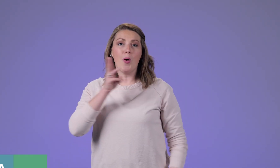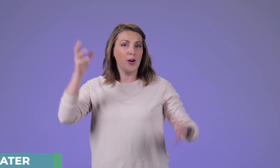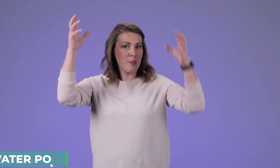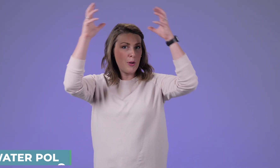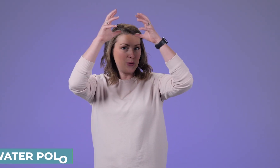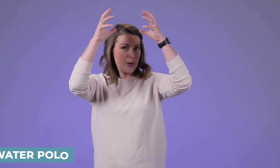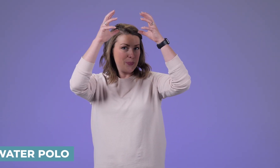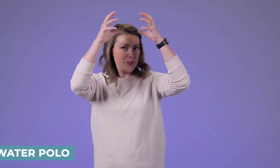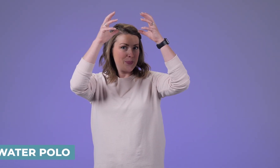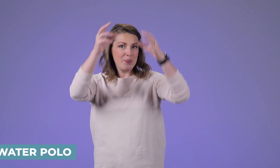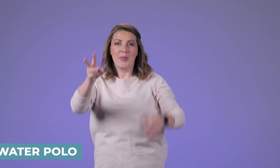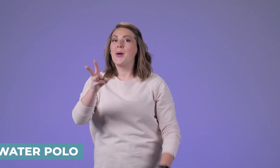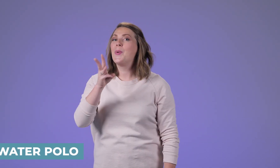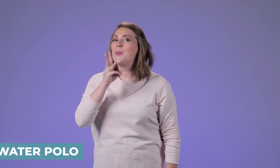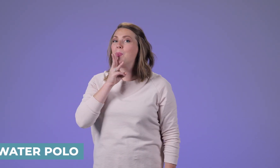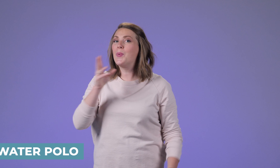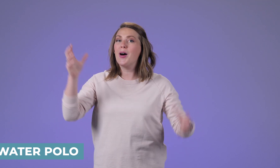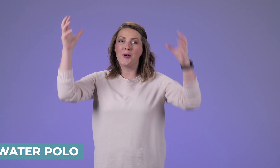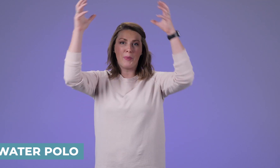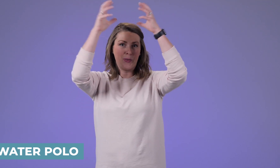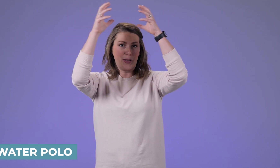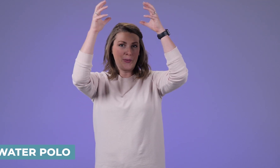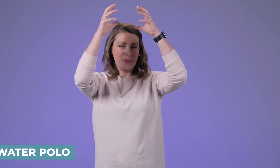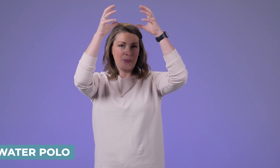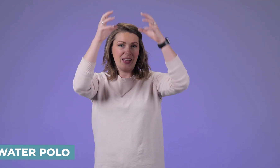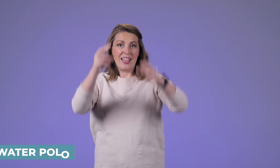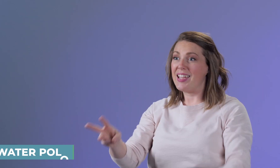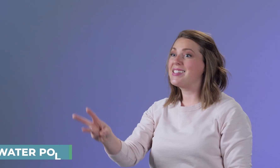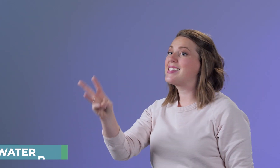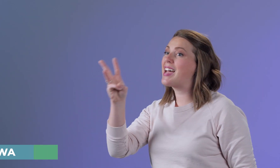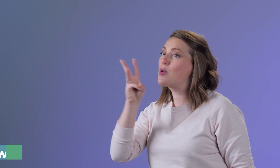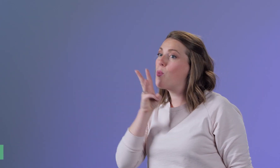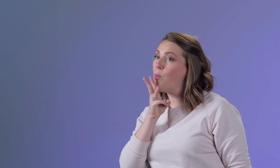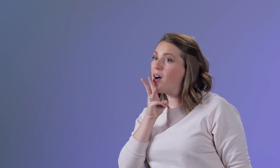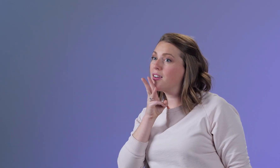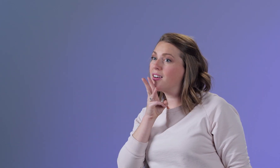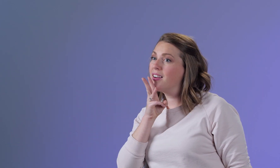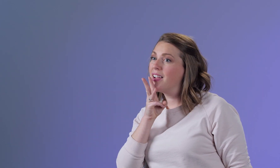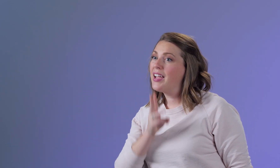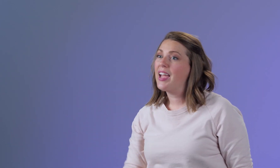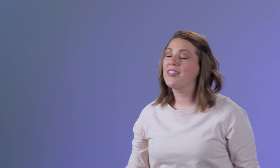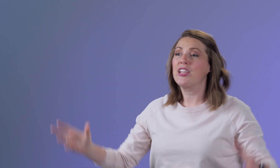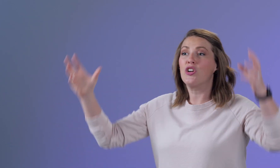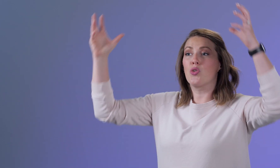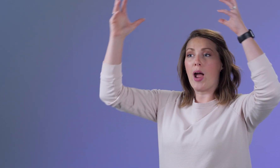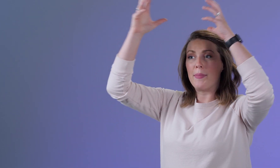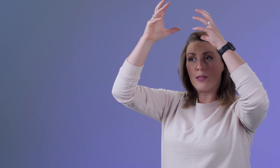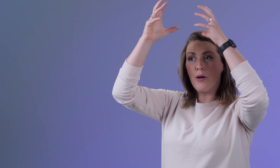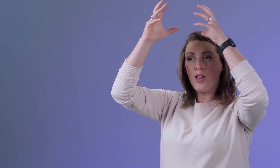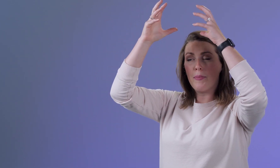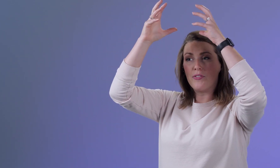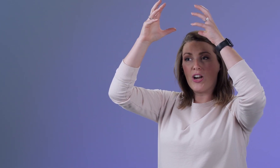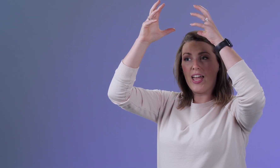WATER POLO WATER POLO It's the sign WATER and like you're grabbing the ball above your head.